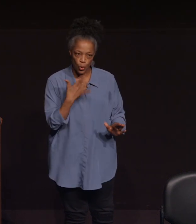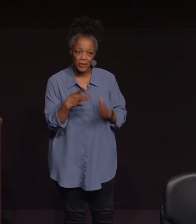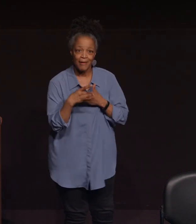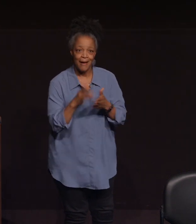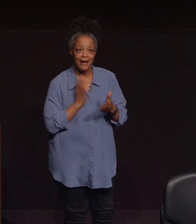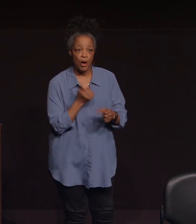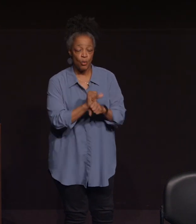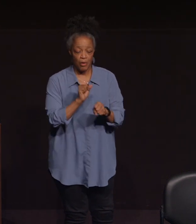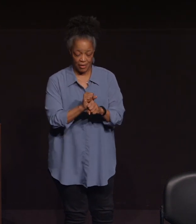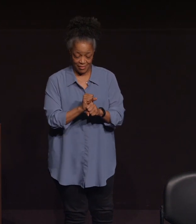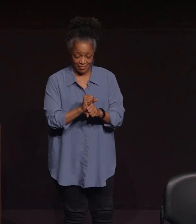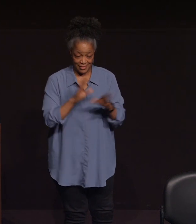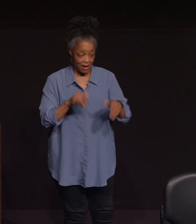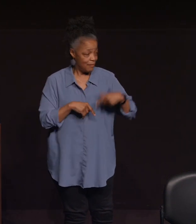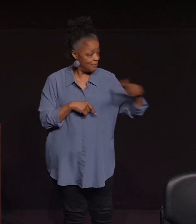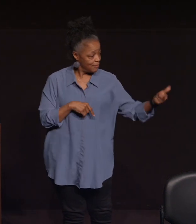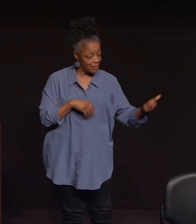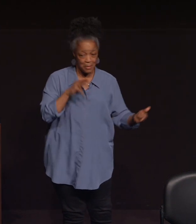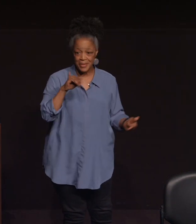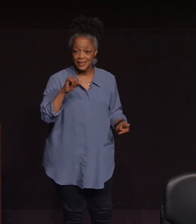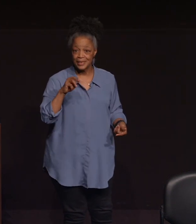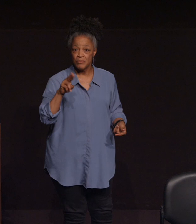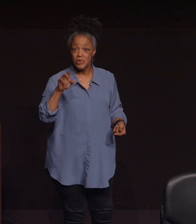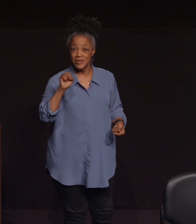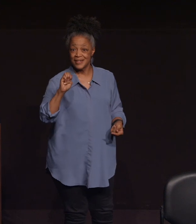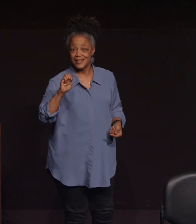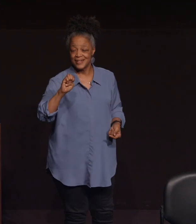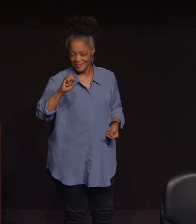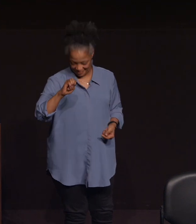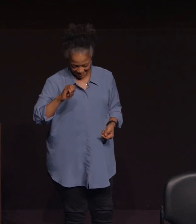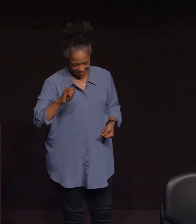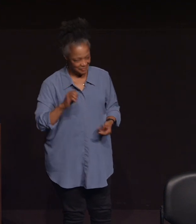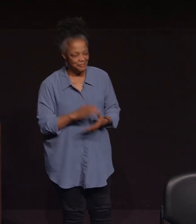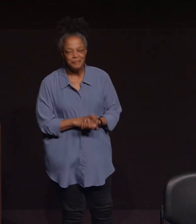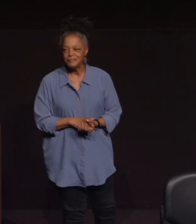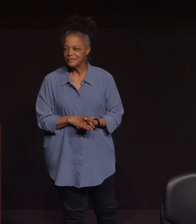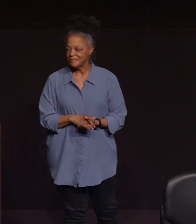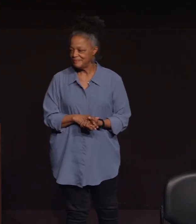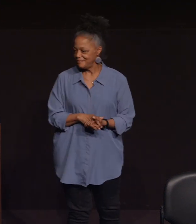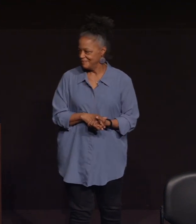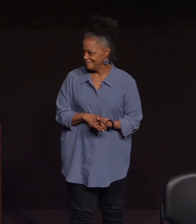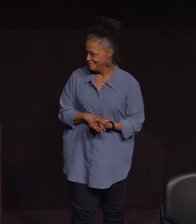So with that, I give it over to Ms. Daphne Muse.